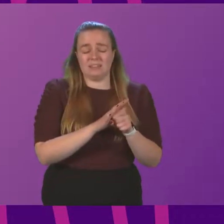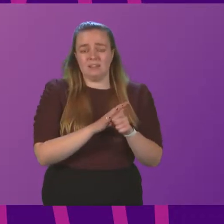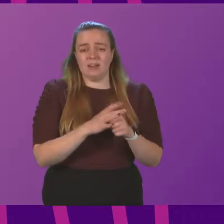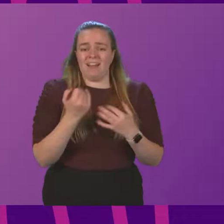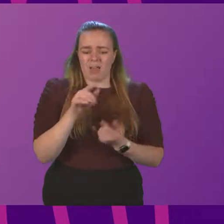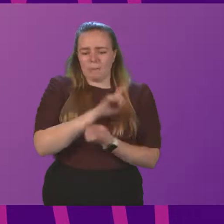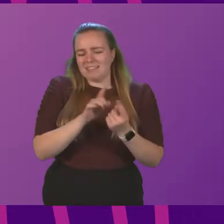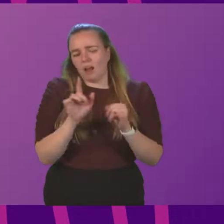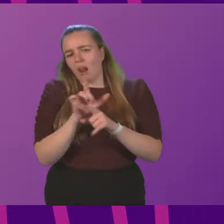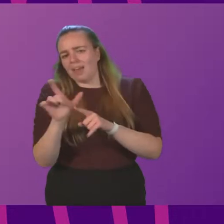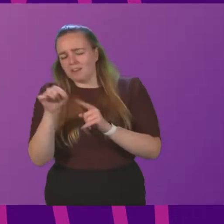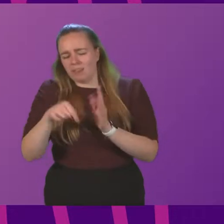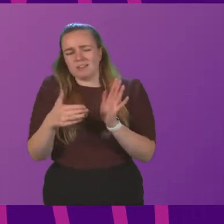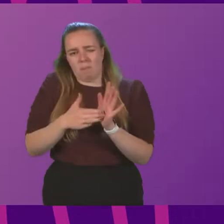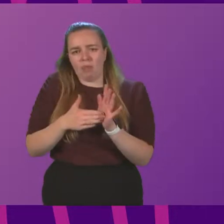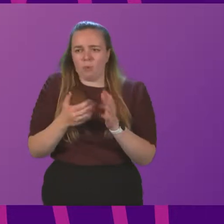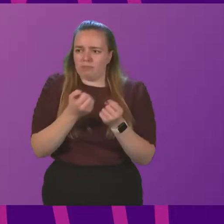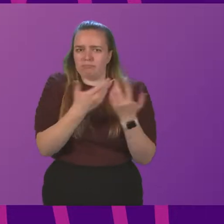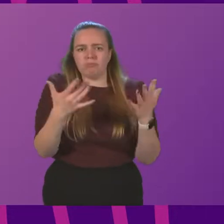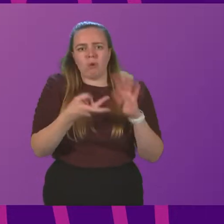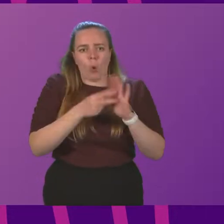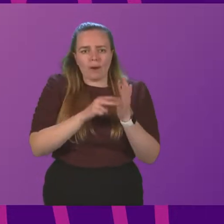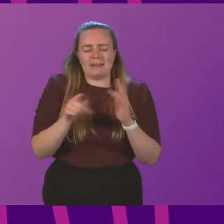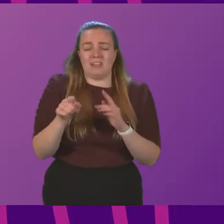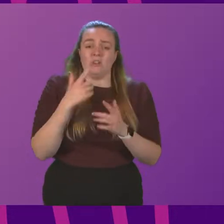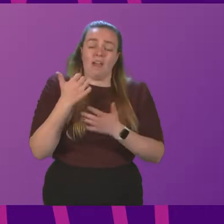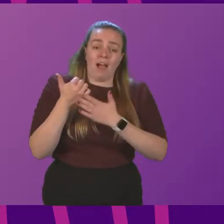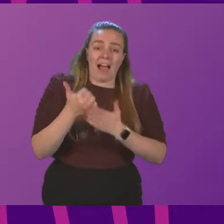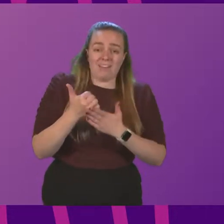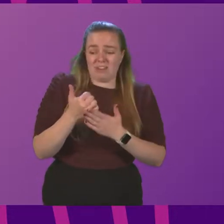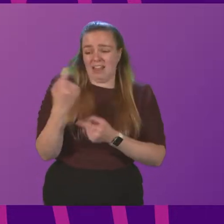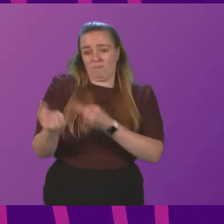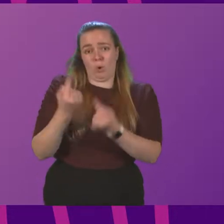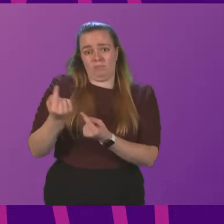range of organisations that advocate on behalf of those with long Covid, so that we